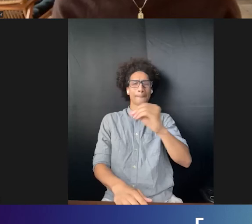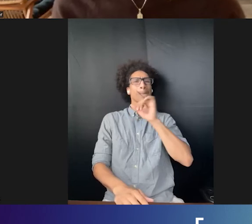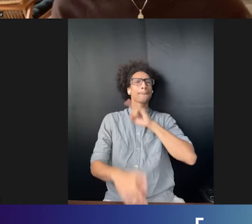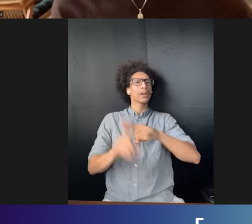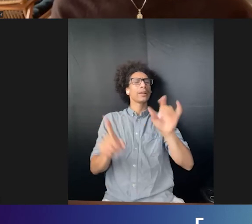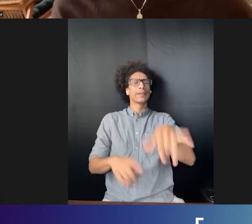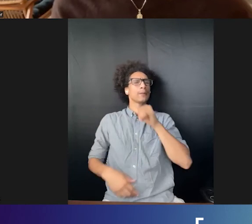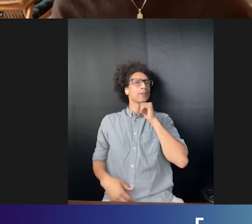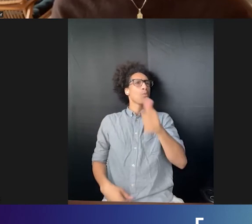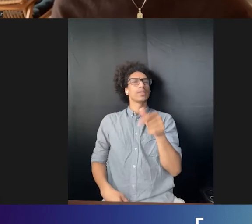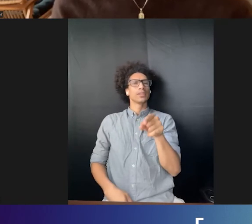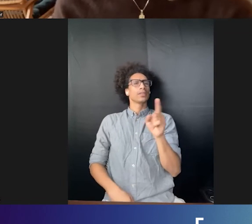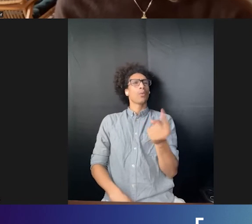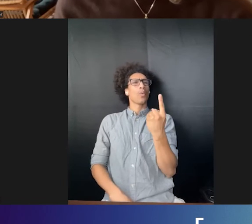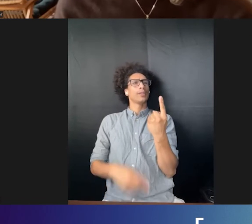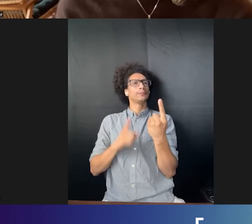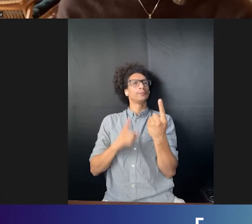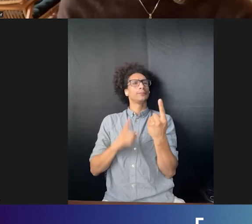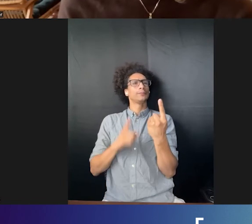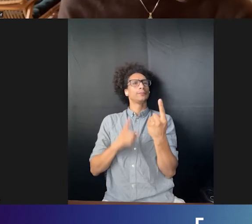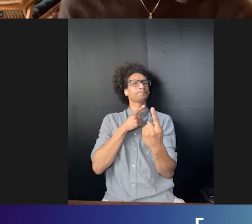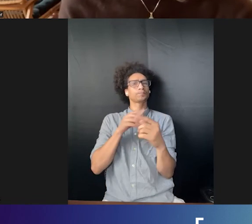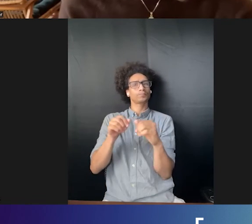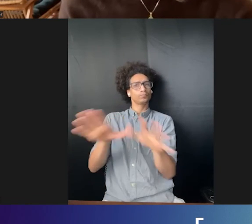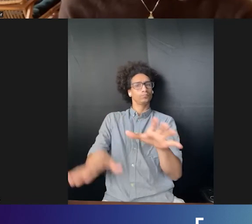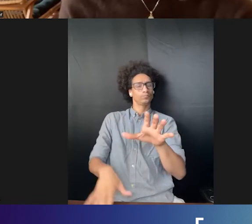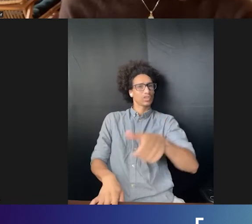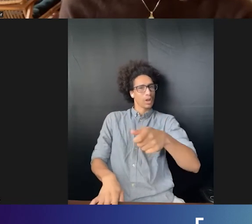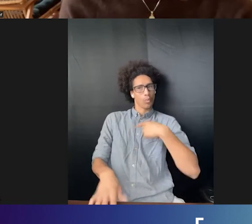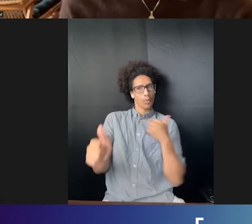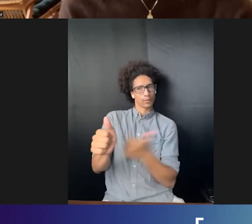it wasn't the one distribution channel that we were pursuing that was just for the T board.